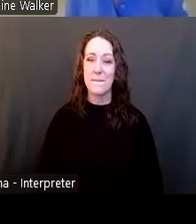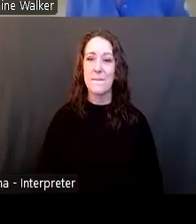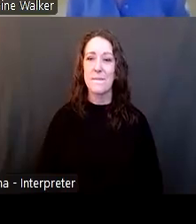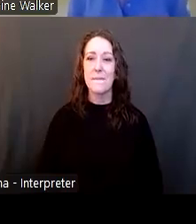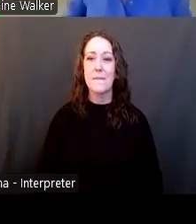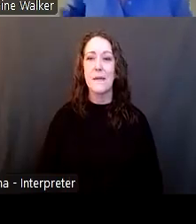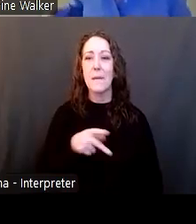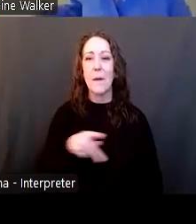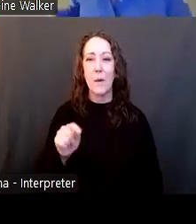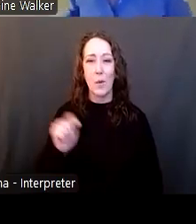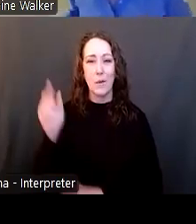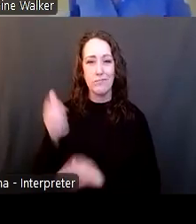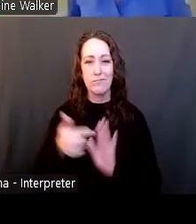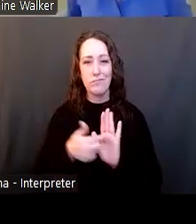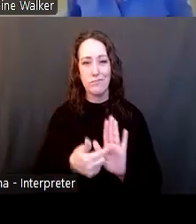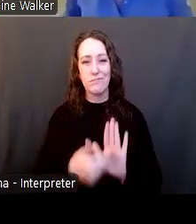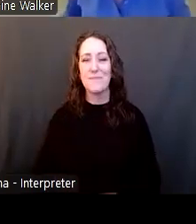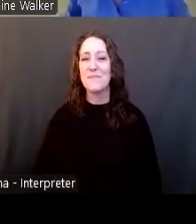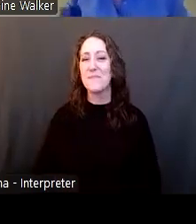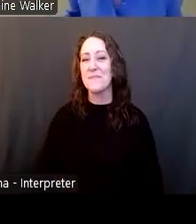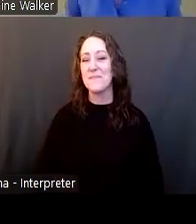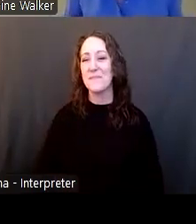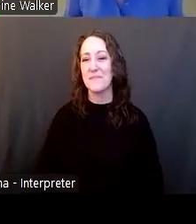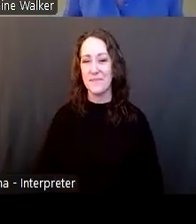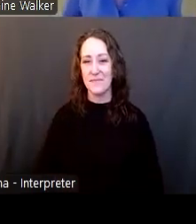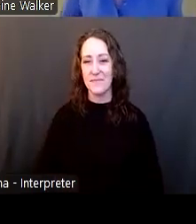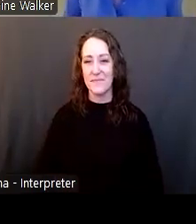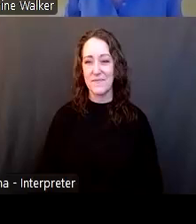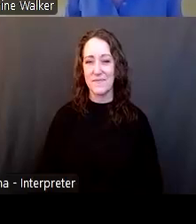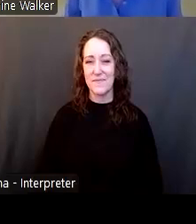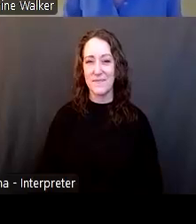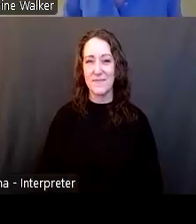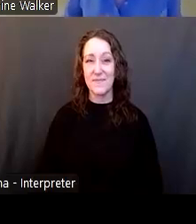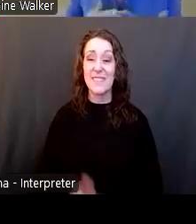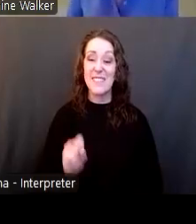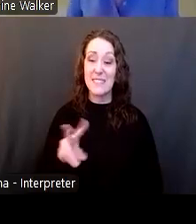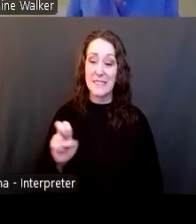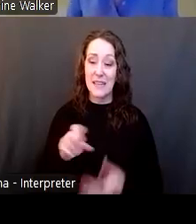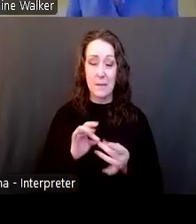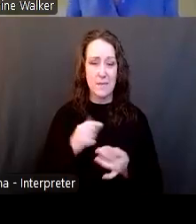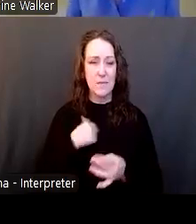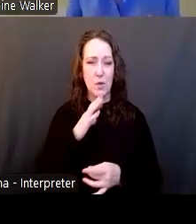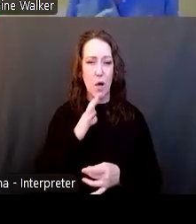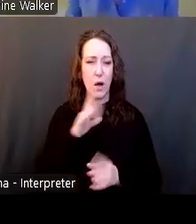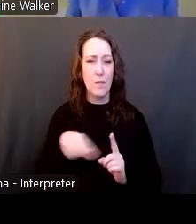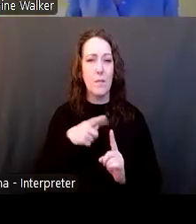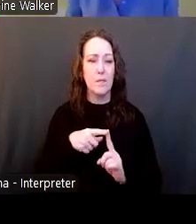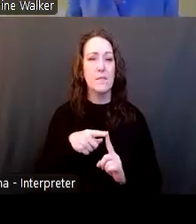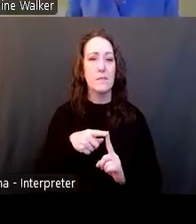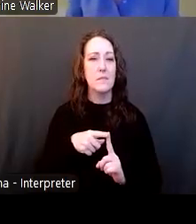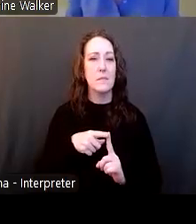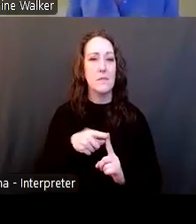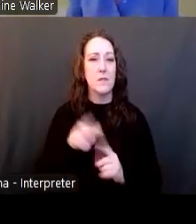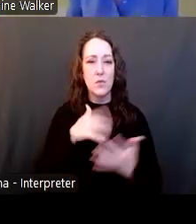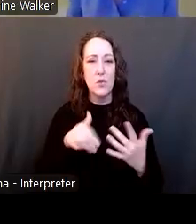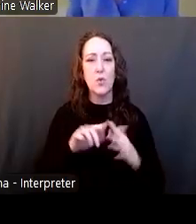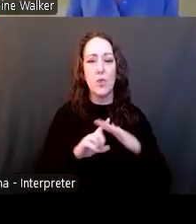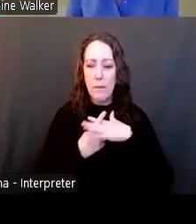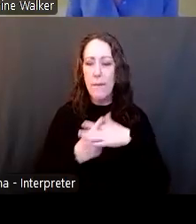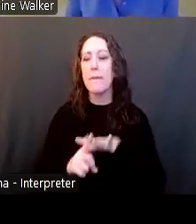presentation so as Steve mentioned I'll be talking about social context and neurobiology